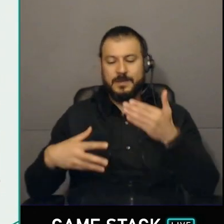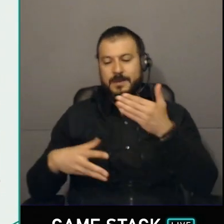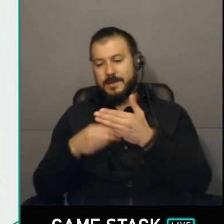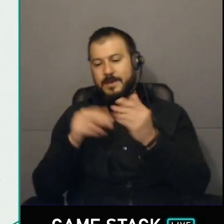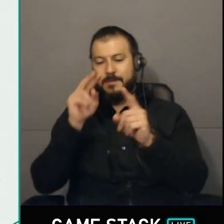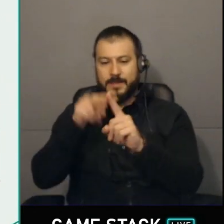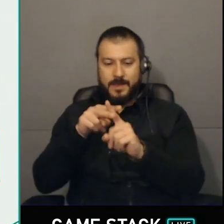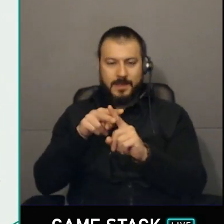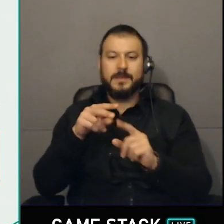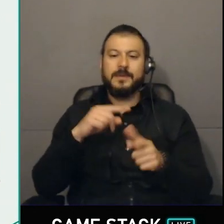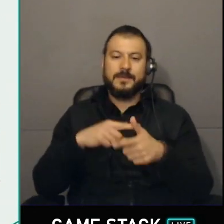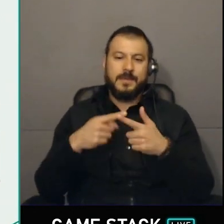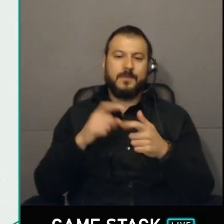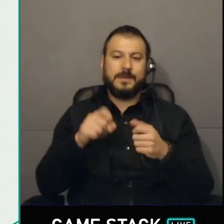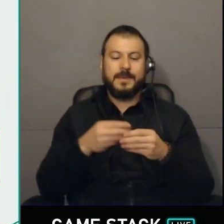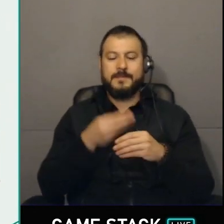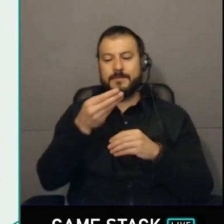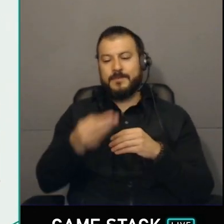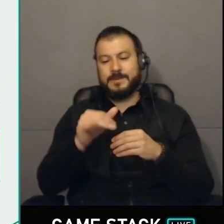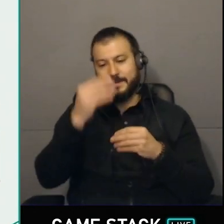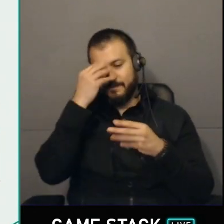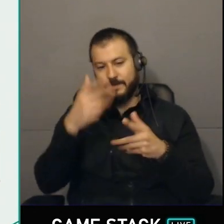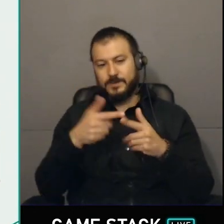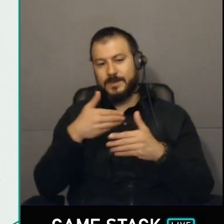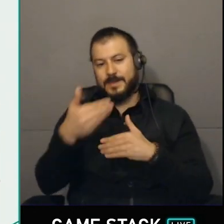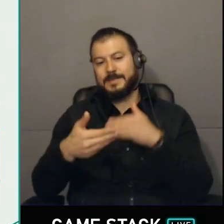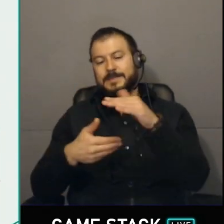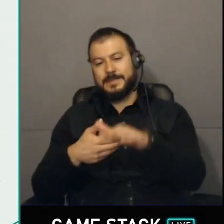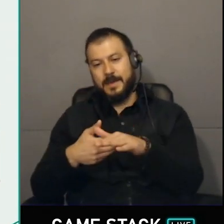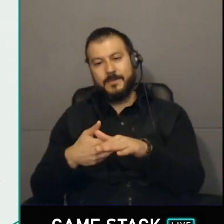pass that information to the next step, but we don't want to do that.